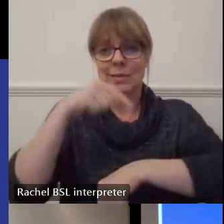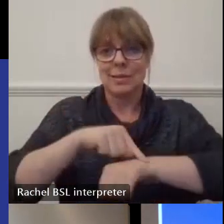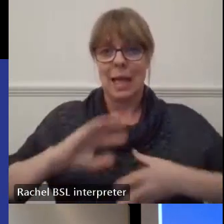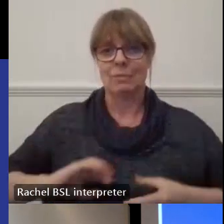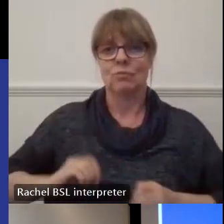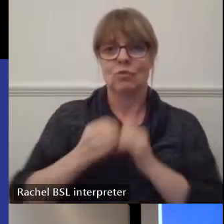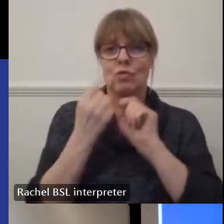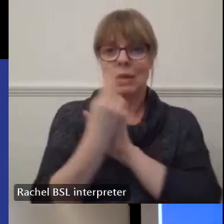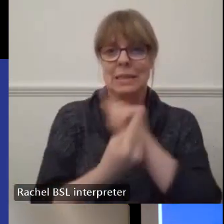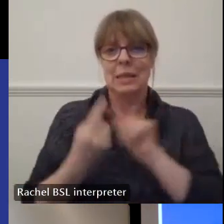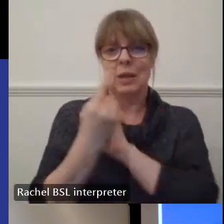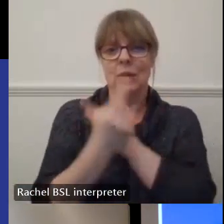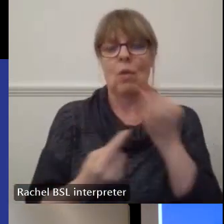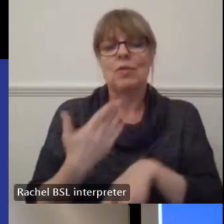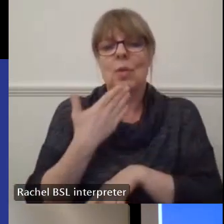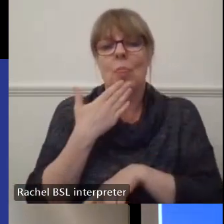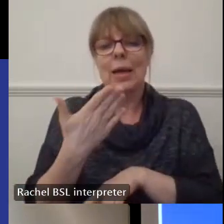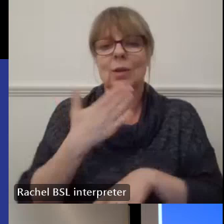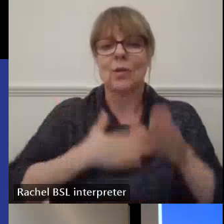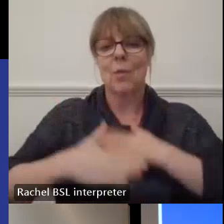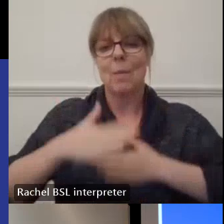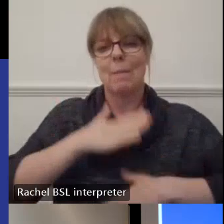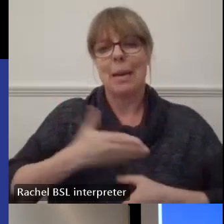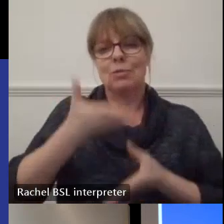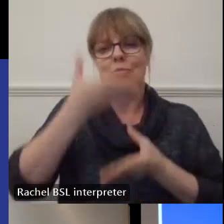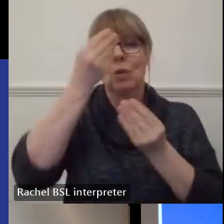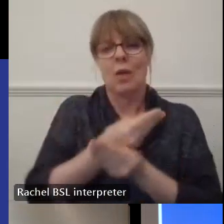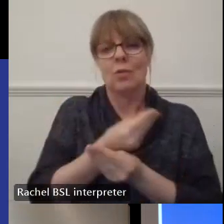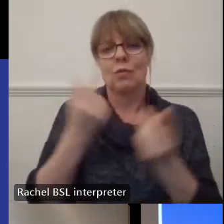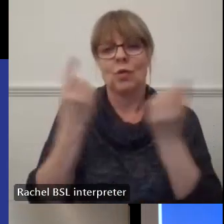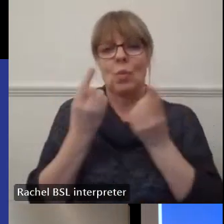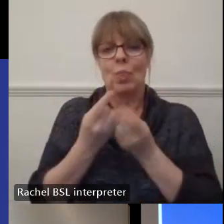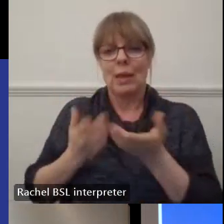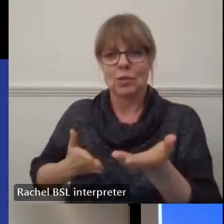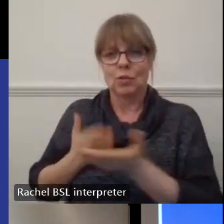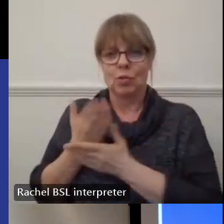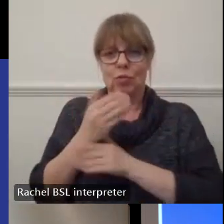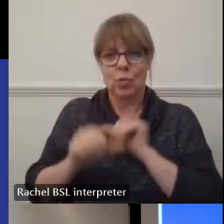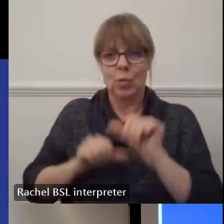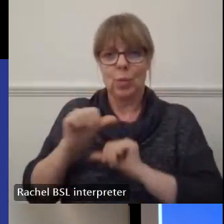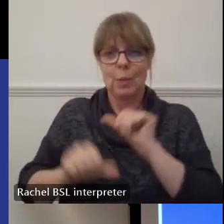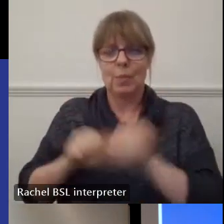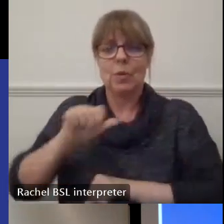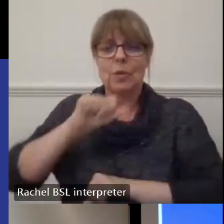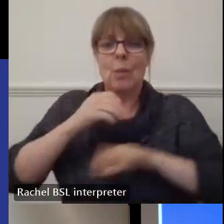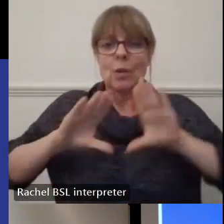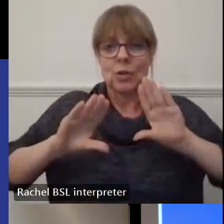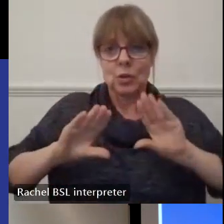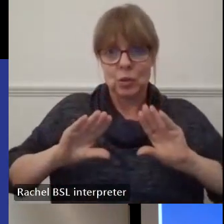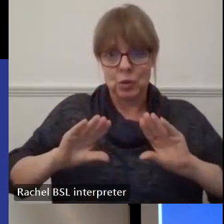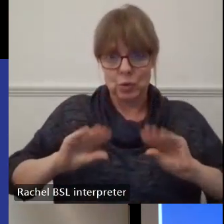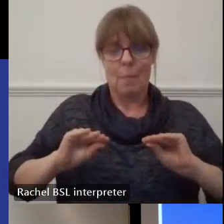thank you for bearing with us as we have learned a few things as we go. So I'm going to stop now because I'm standing between people and the end of the conference.